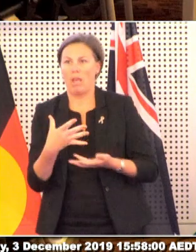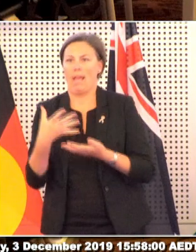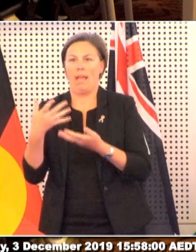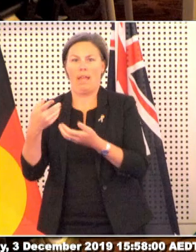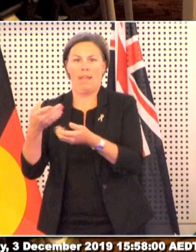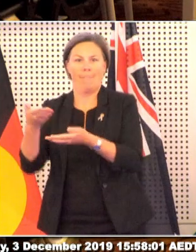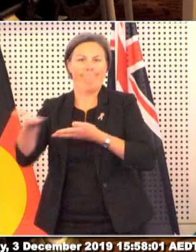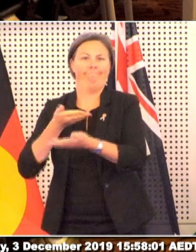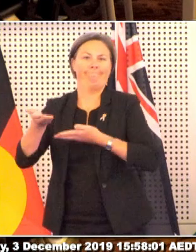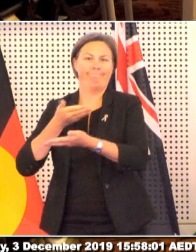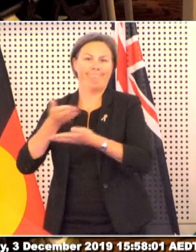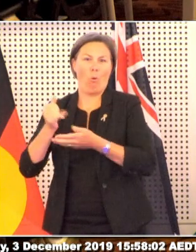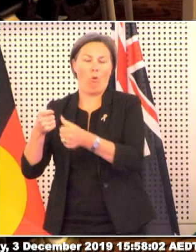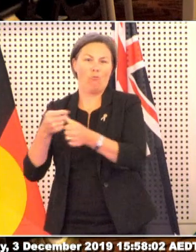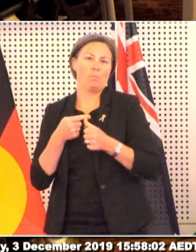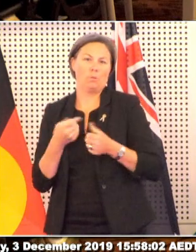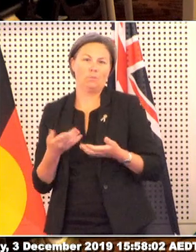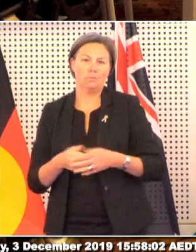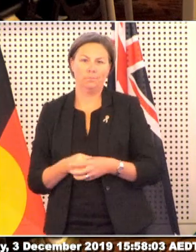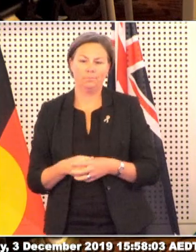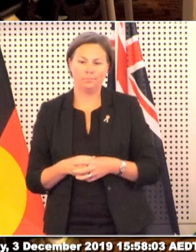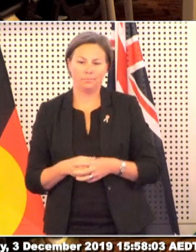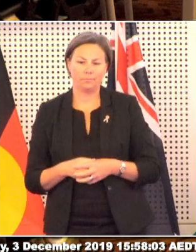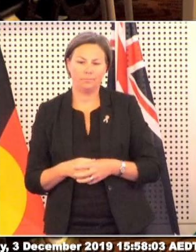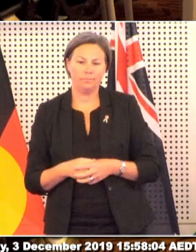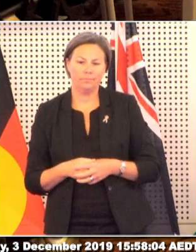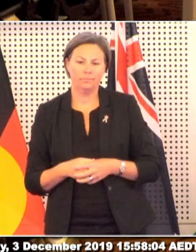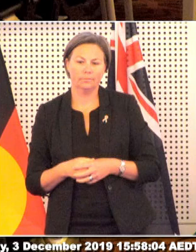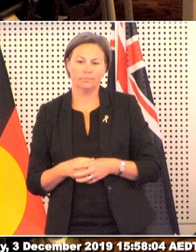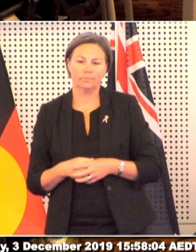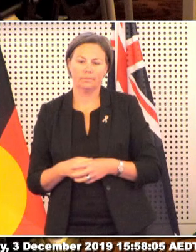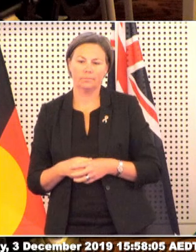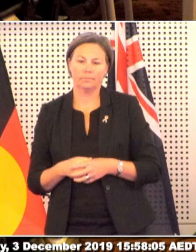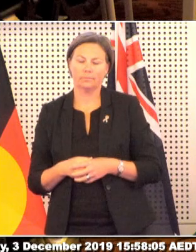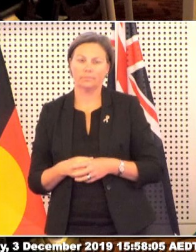So I want to turn now to - - - Sorry, can I – there does seem to be something, if I may